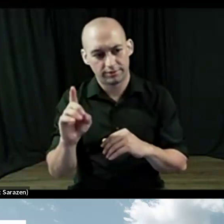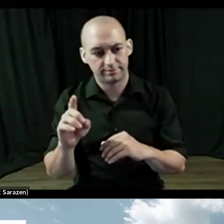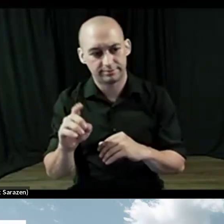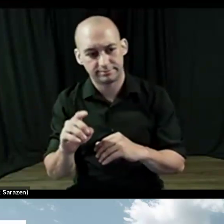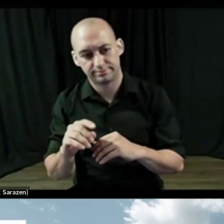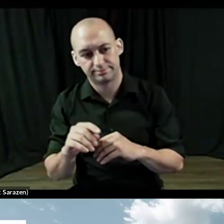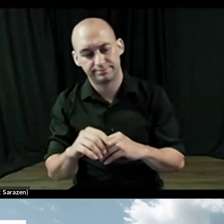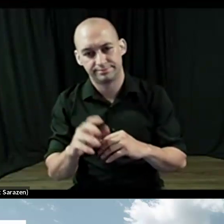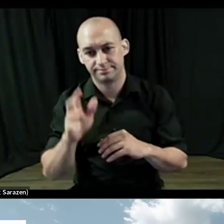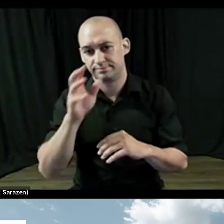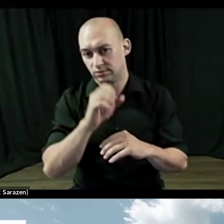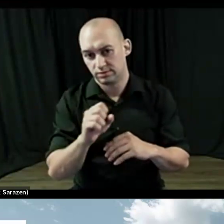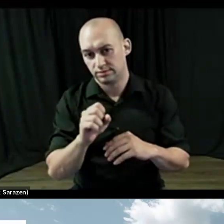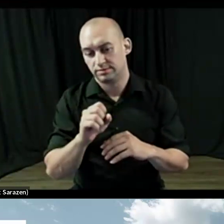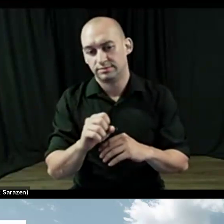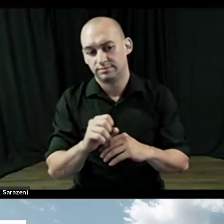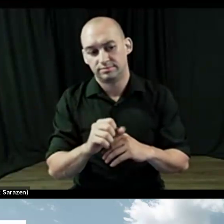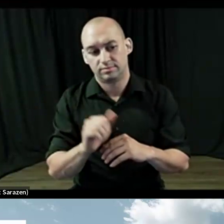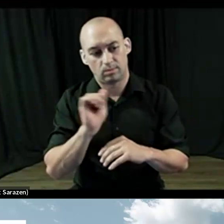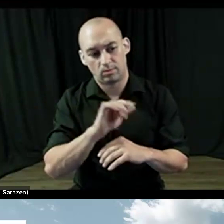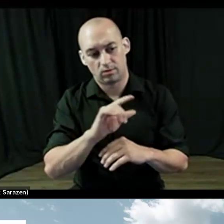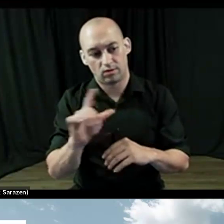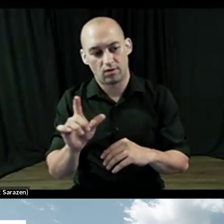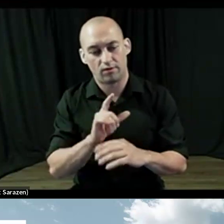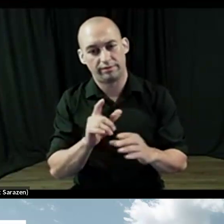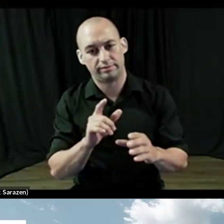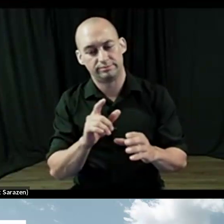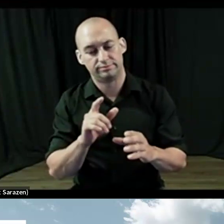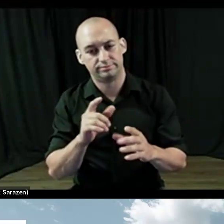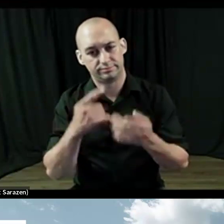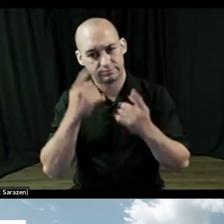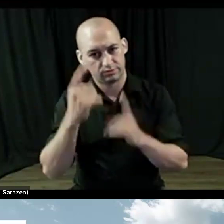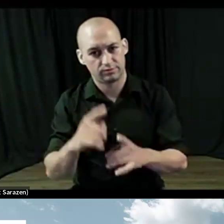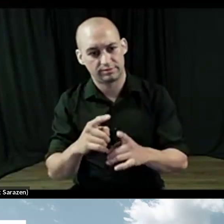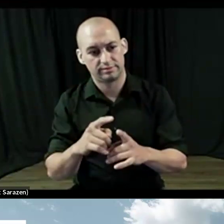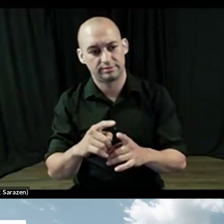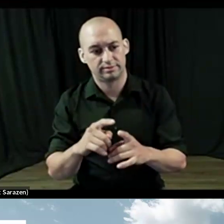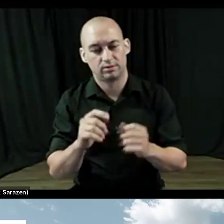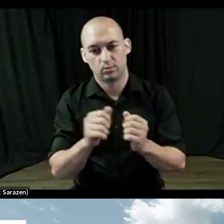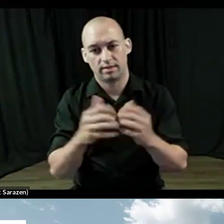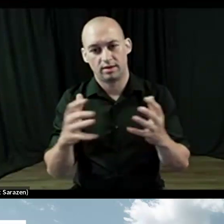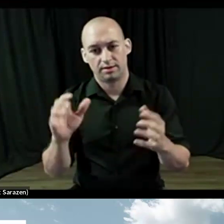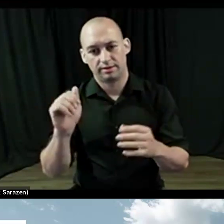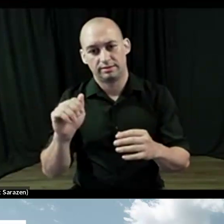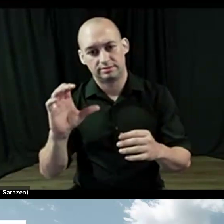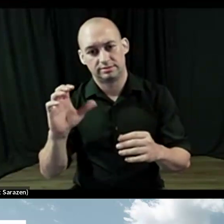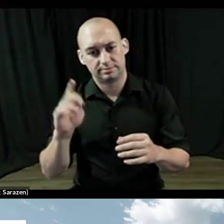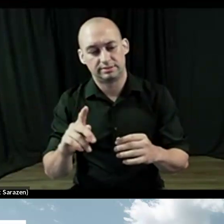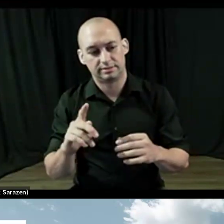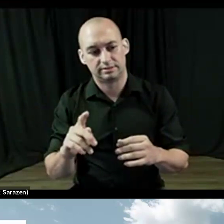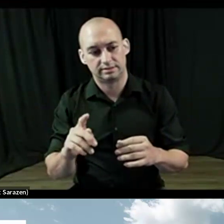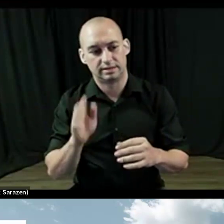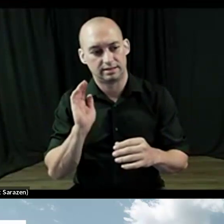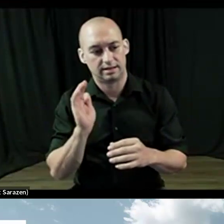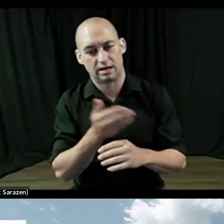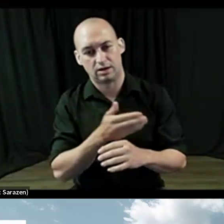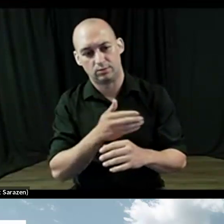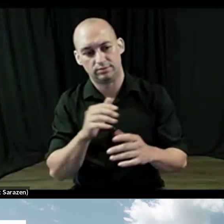it to say that we're all aligned. That absent ACP our challenge got a little more challenging,